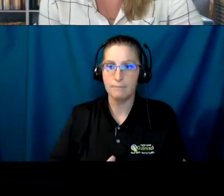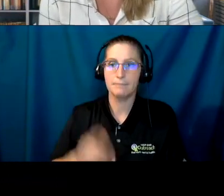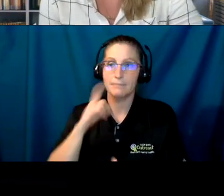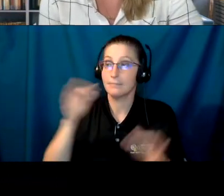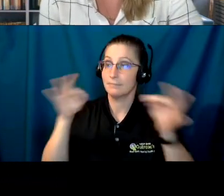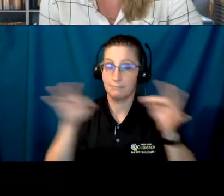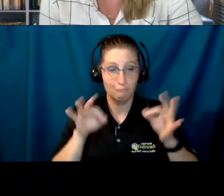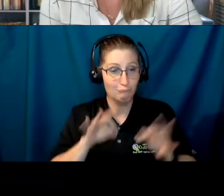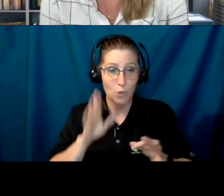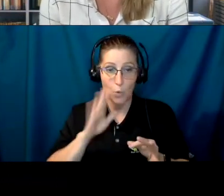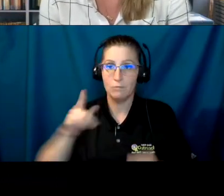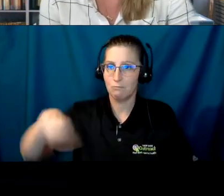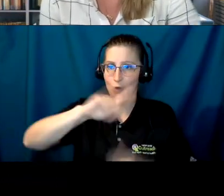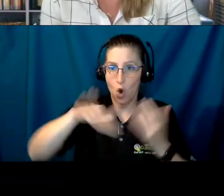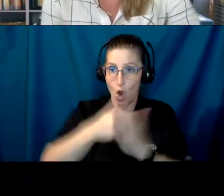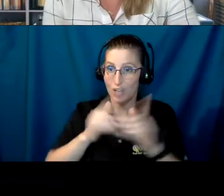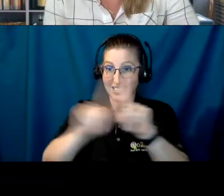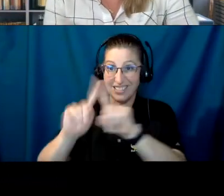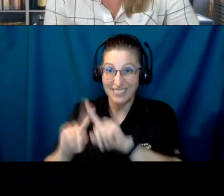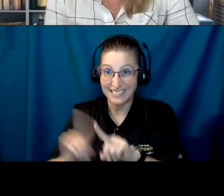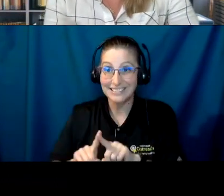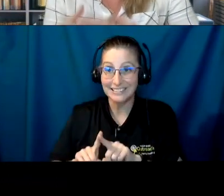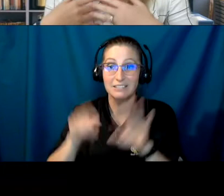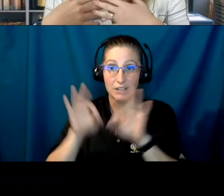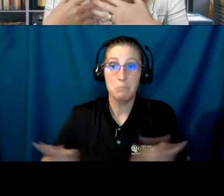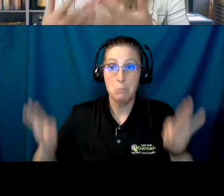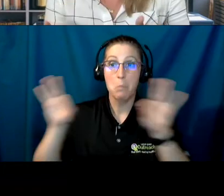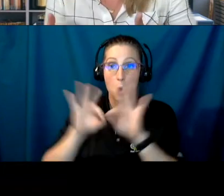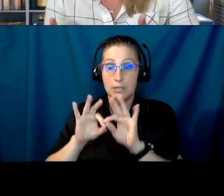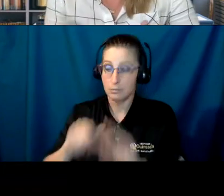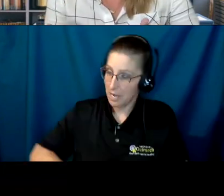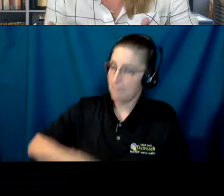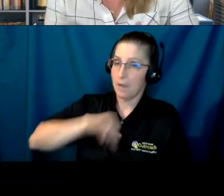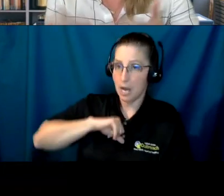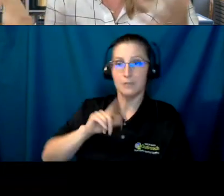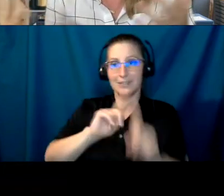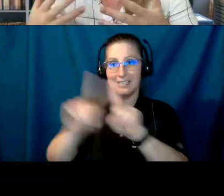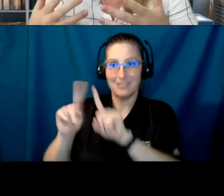how we all have differences. And it's important to be proud of our differences and accept